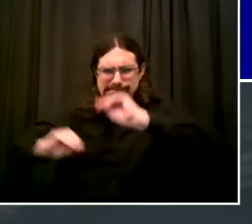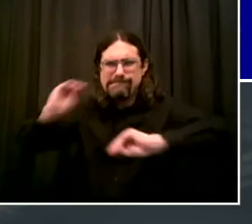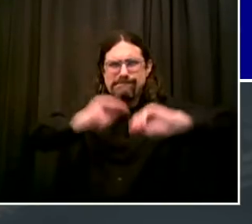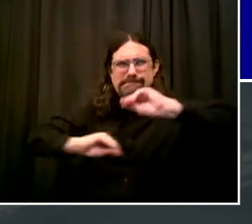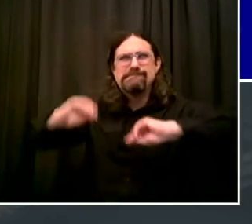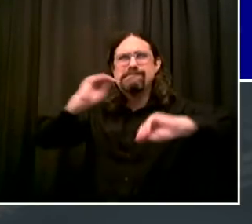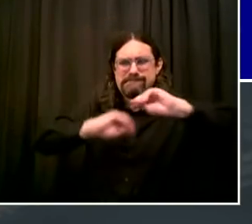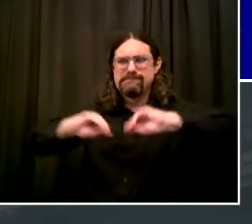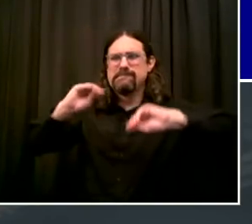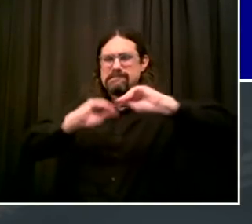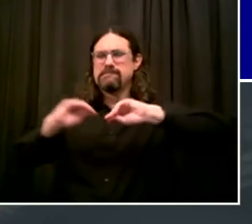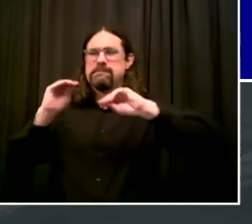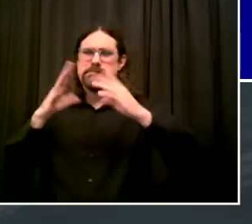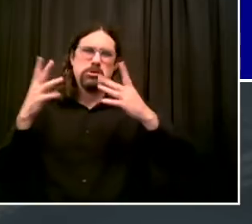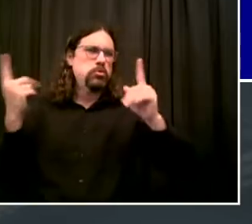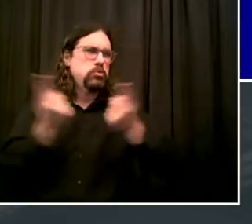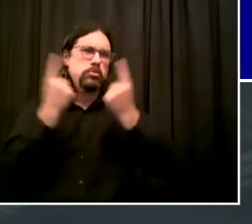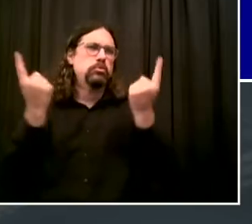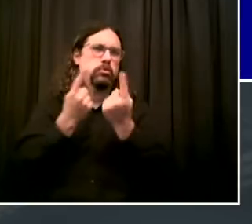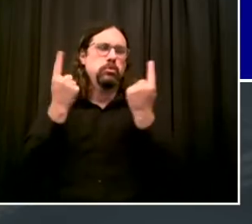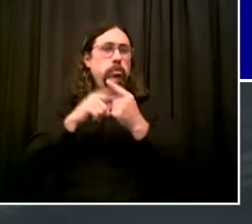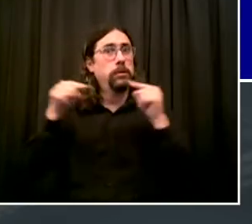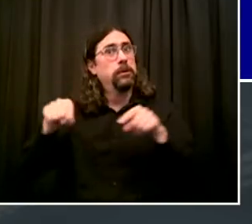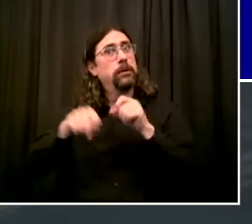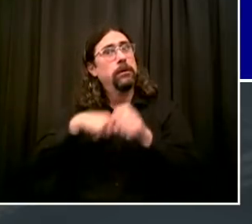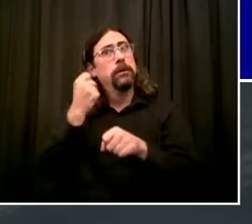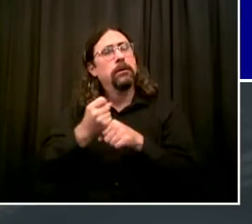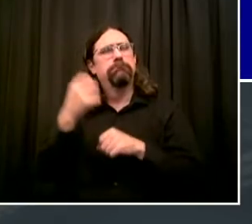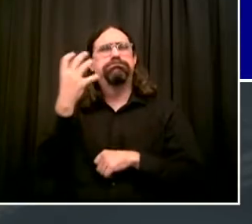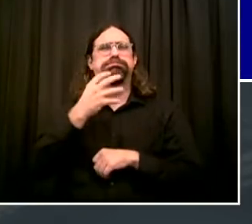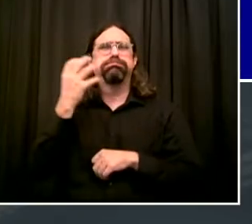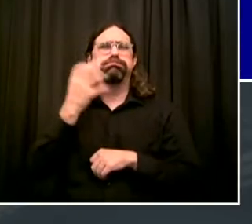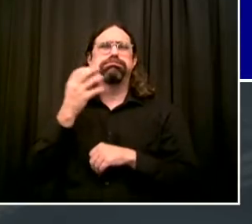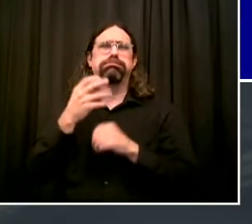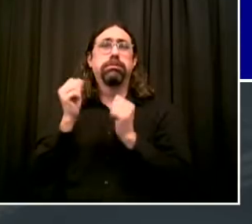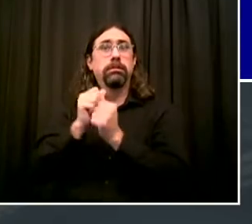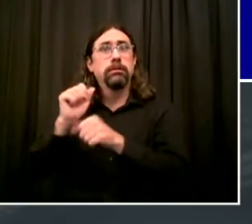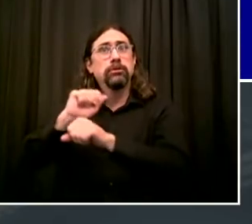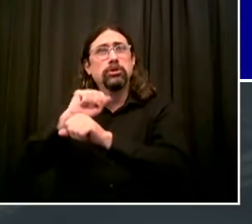CRISIS AD NAND AUSTERITY